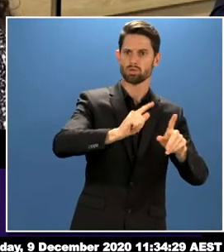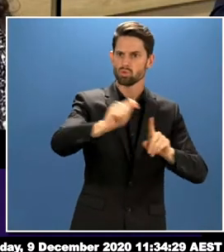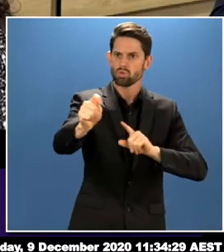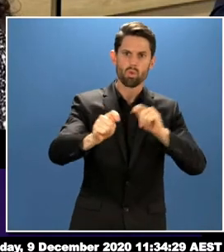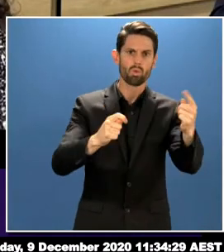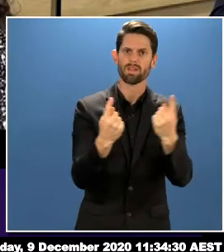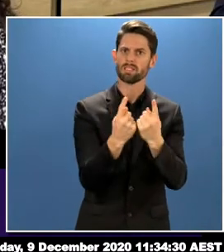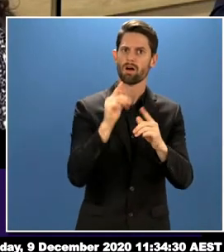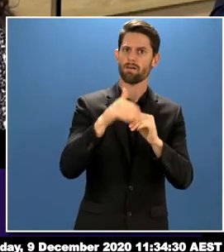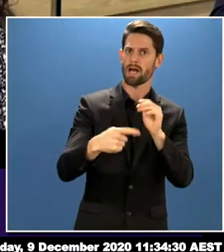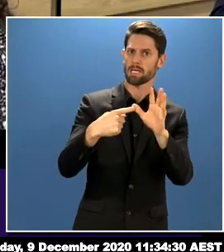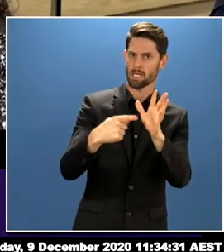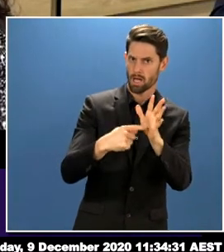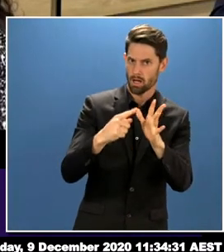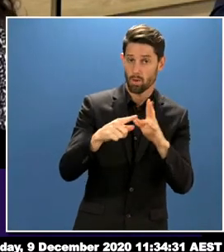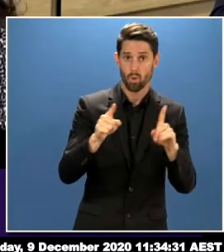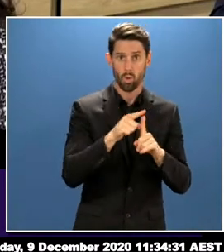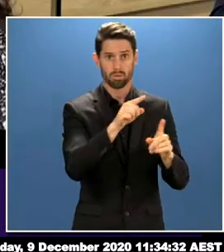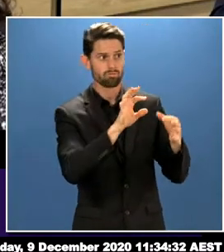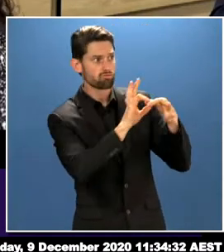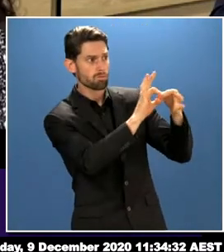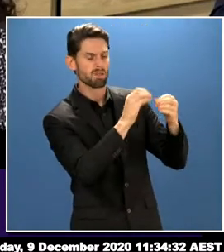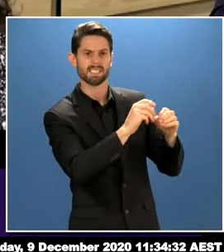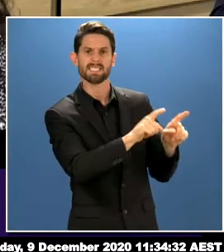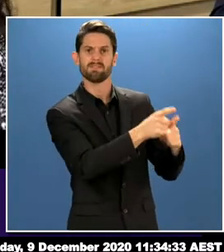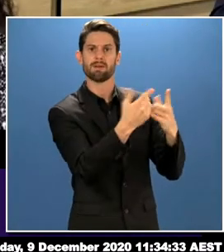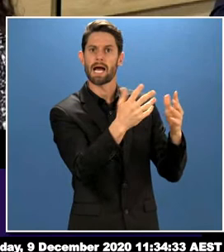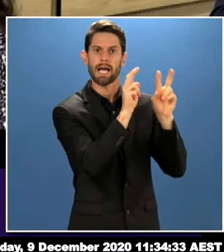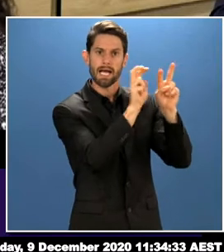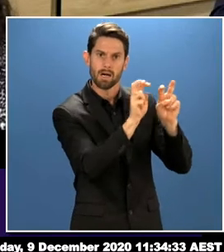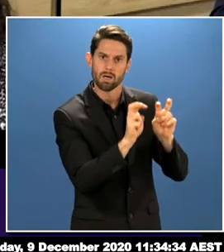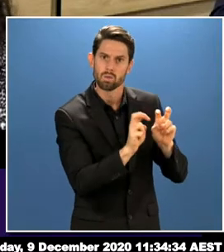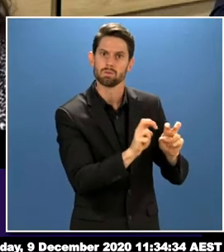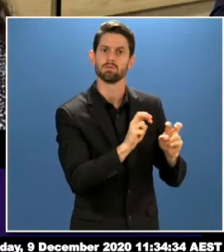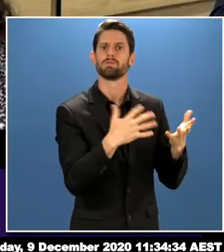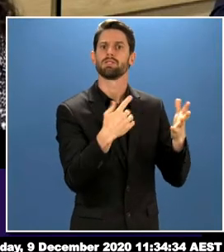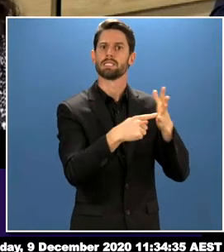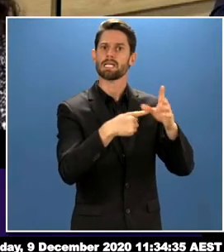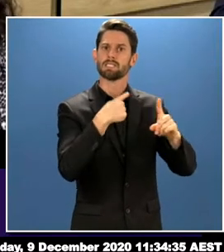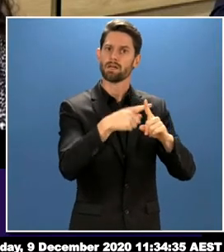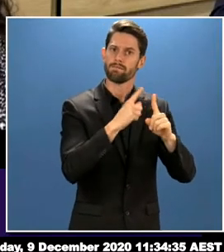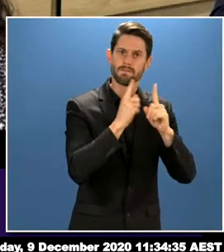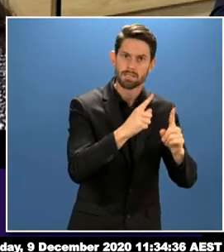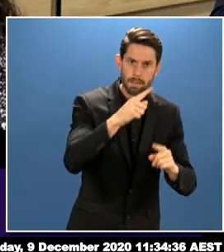the external stakeholders, namely accountants, tax advisers, lawyers